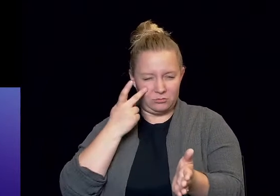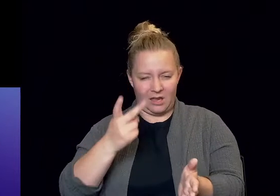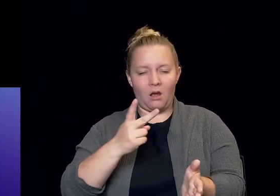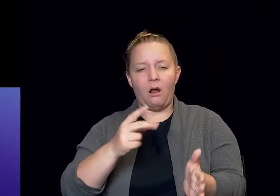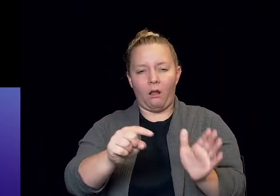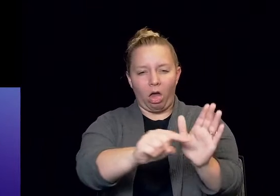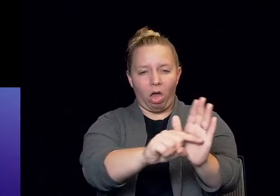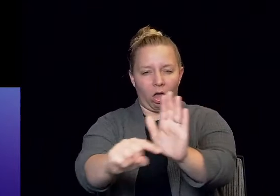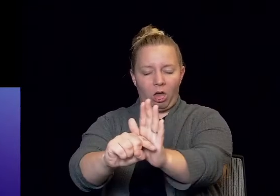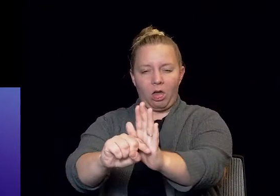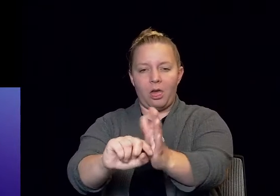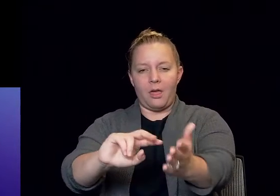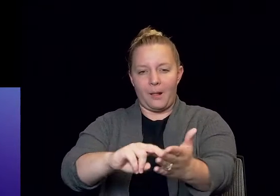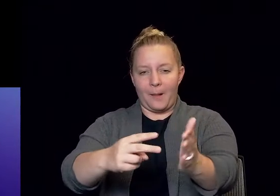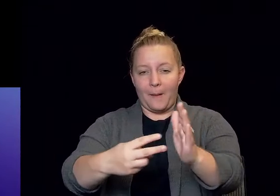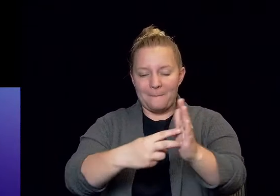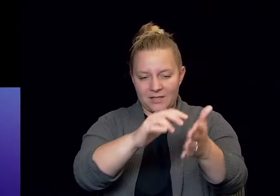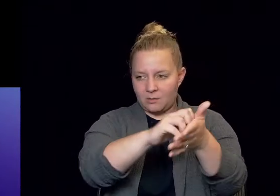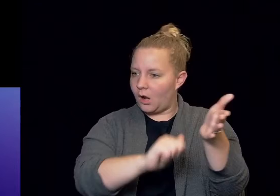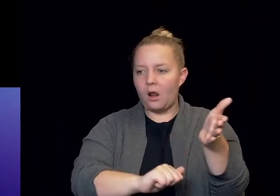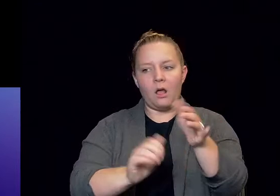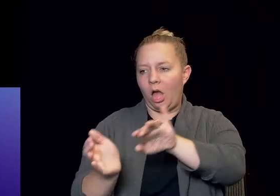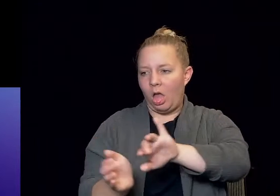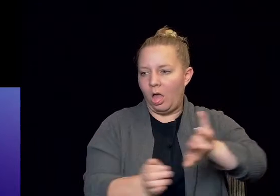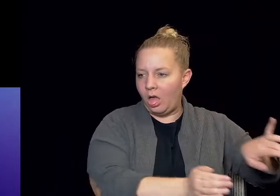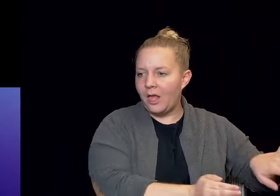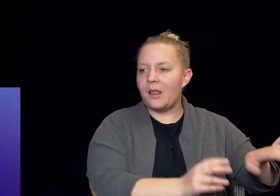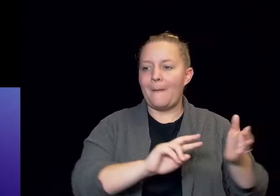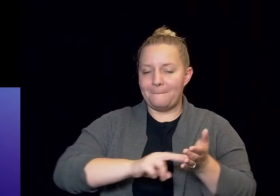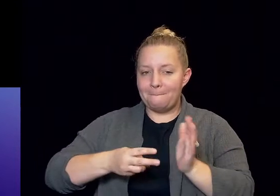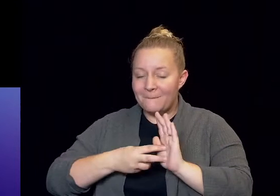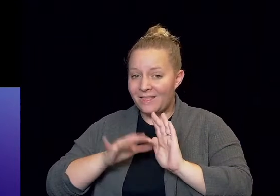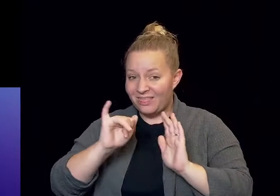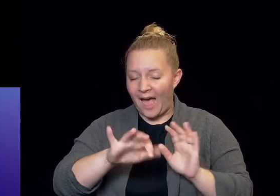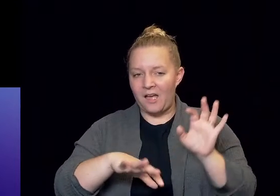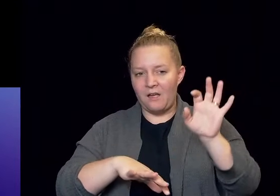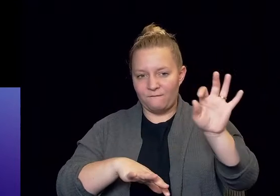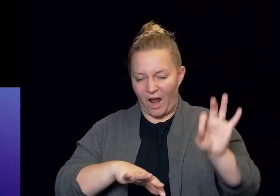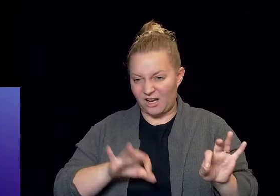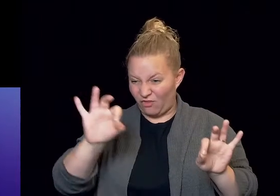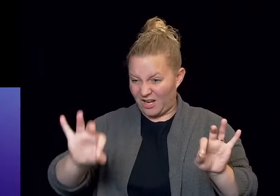it's just saying that that fraction is negative. So, once I rewrite my two fractions, all I'm going